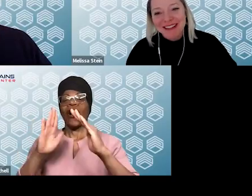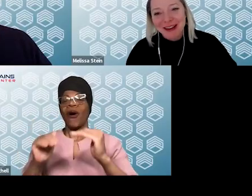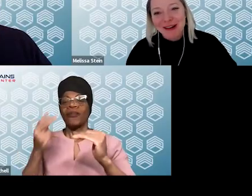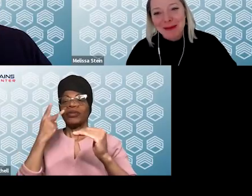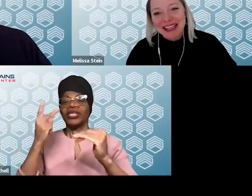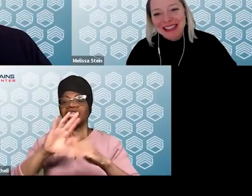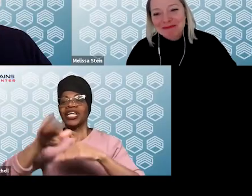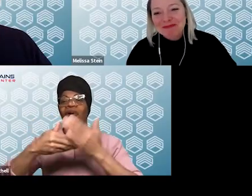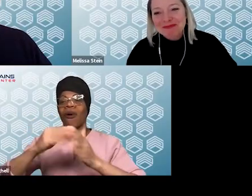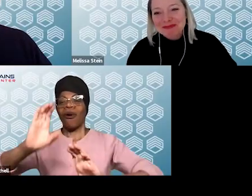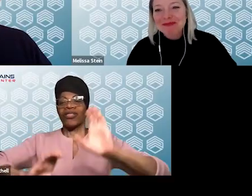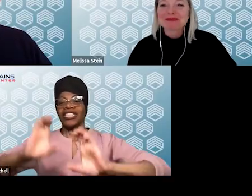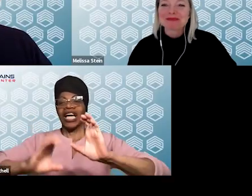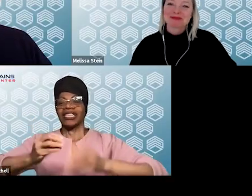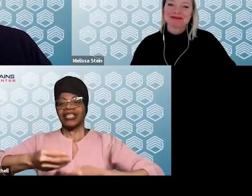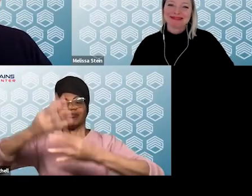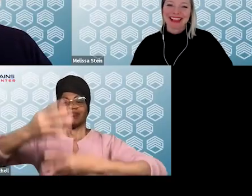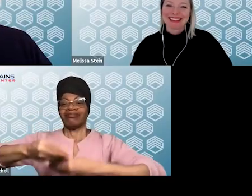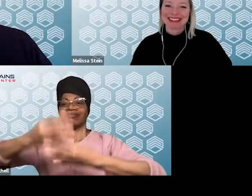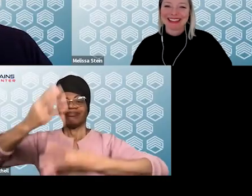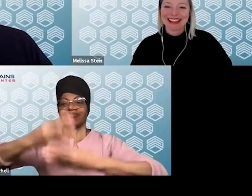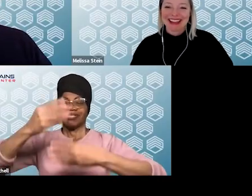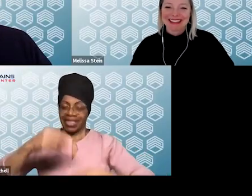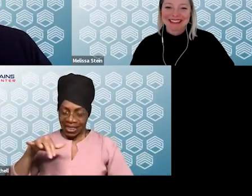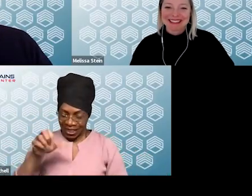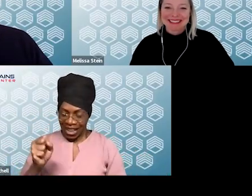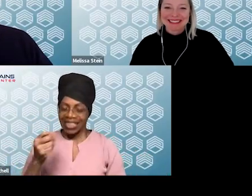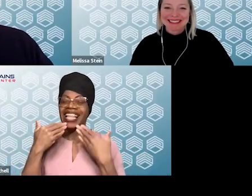that are coming in. I do. Thank you. You're welcome.